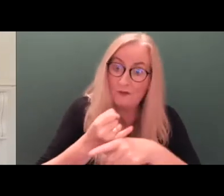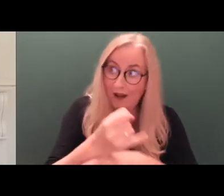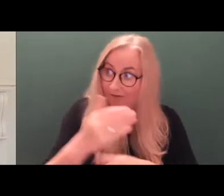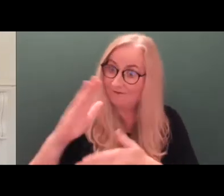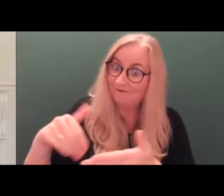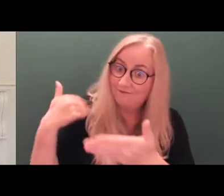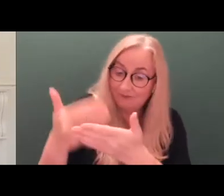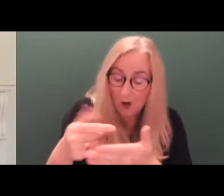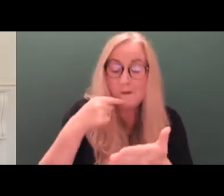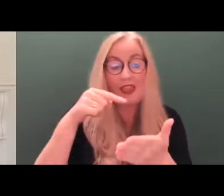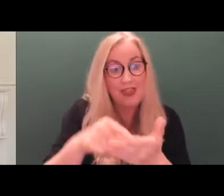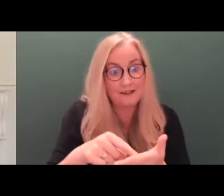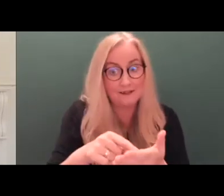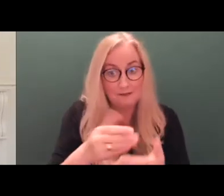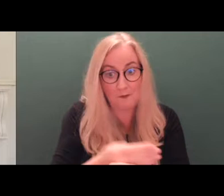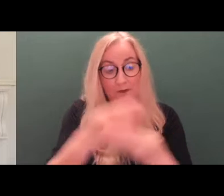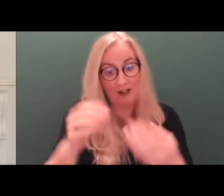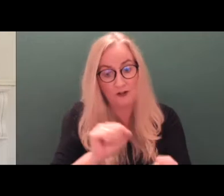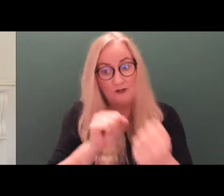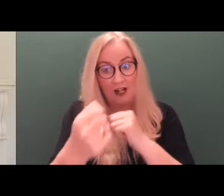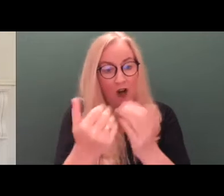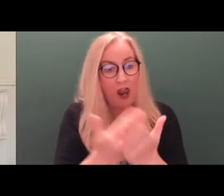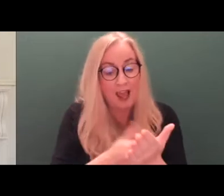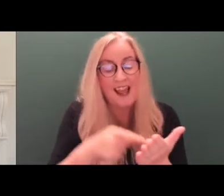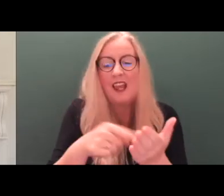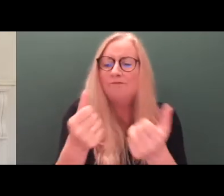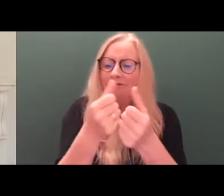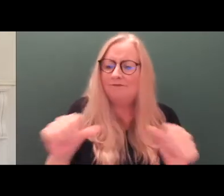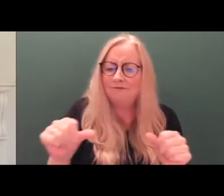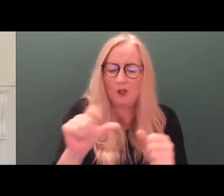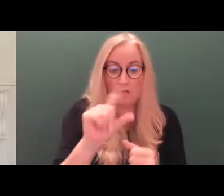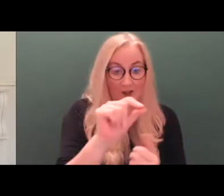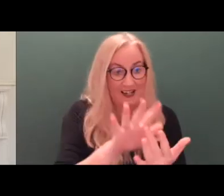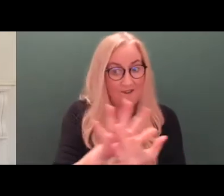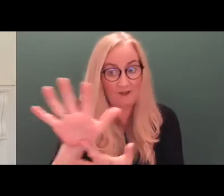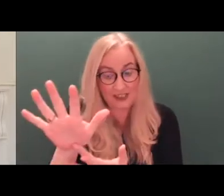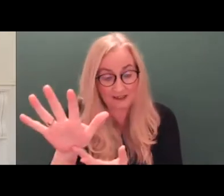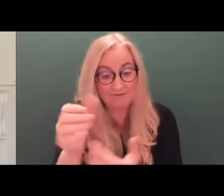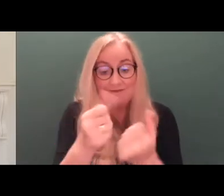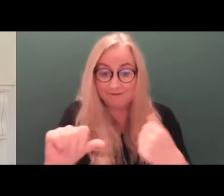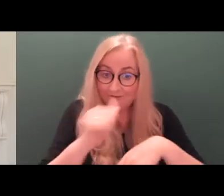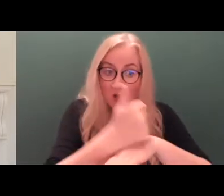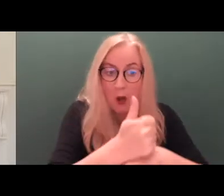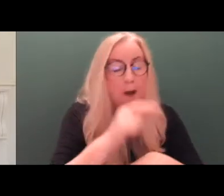piece of legislation that was enacted in 2015, but has yet to be commenced in full.